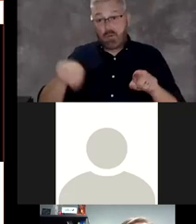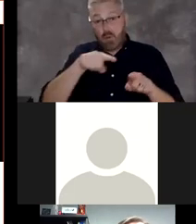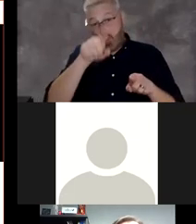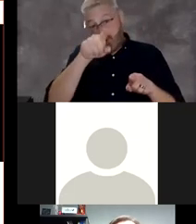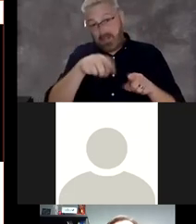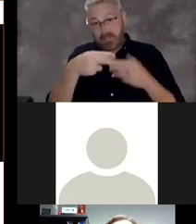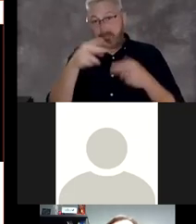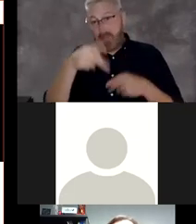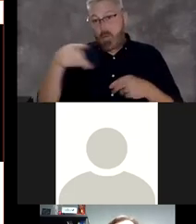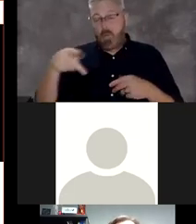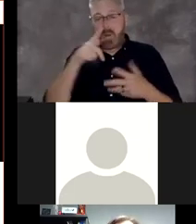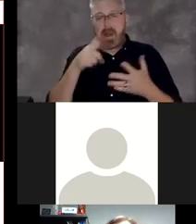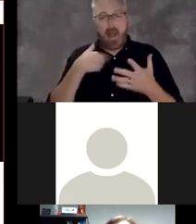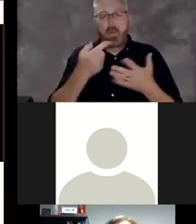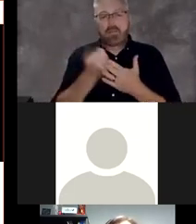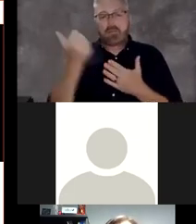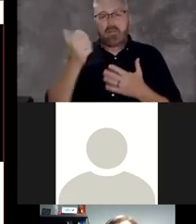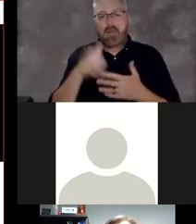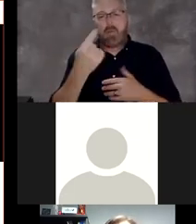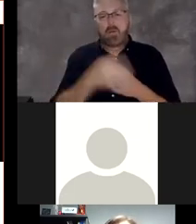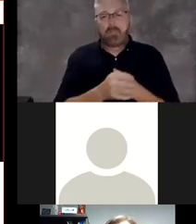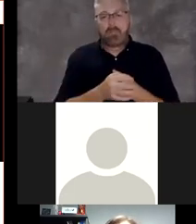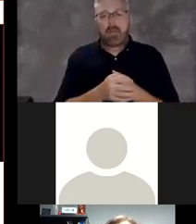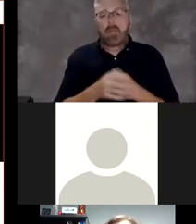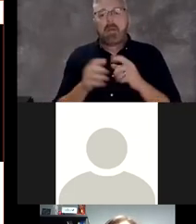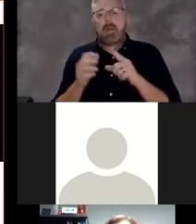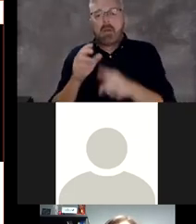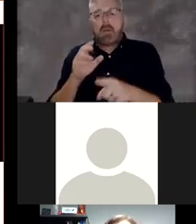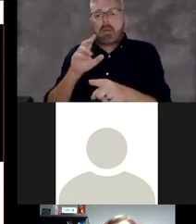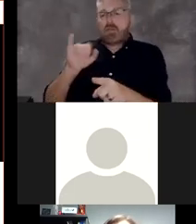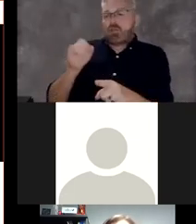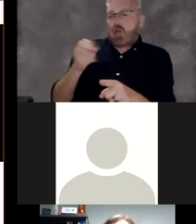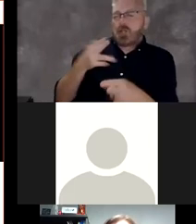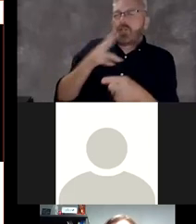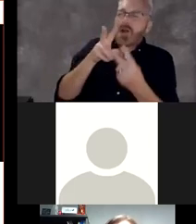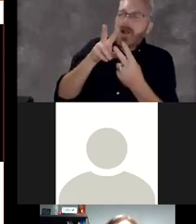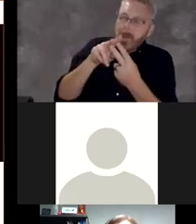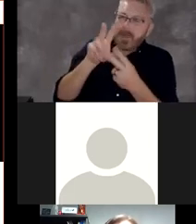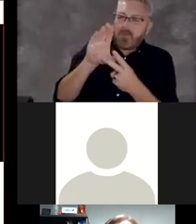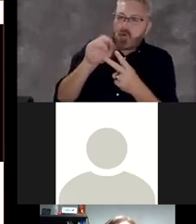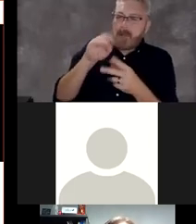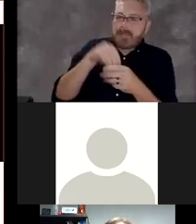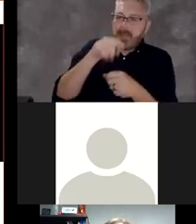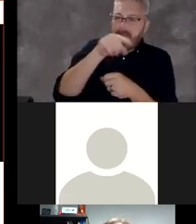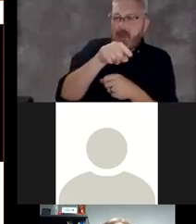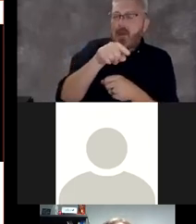Josh: THERE WERE A COUPLE OF CRIMES IN THERE THAT IT WOULD STILL APPLY TO. MOSTLY THE LESSER ONES.